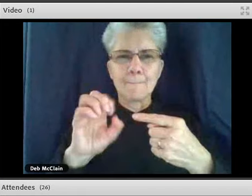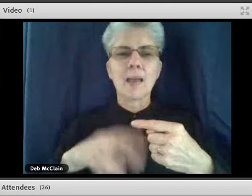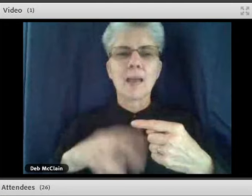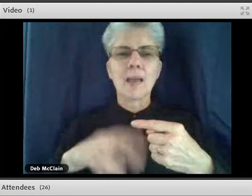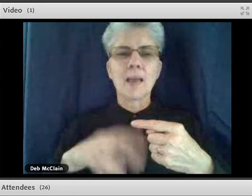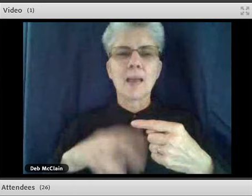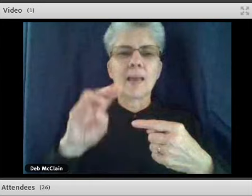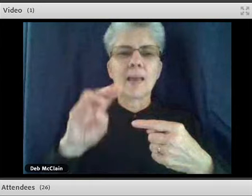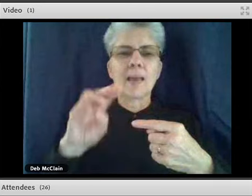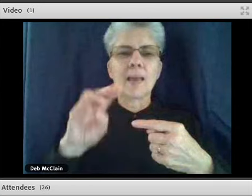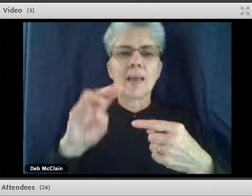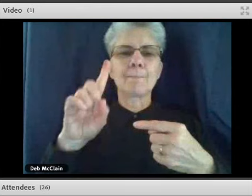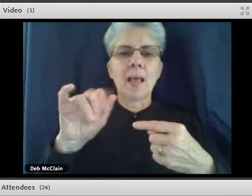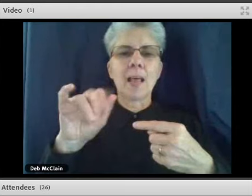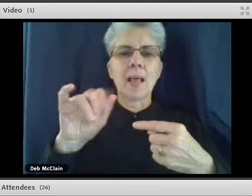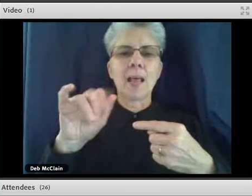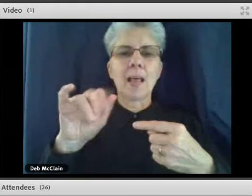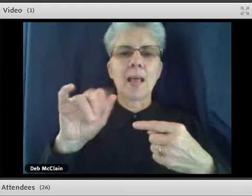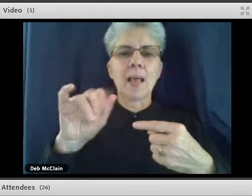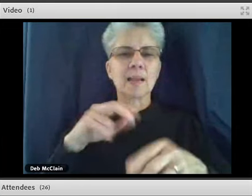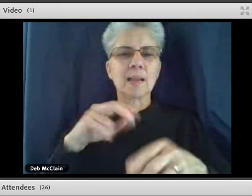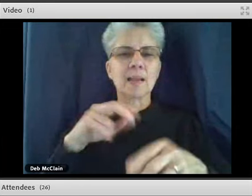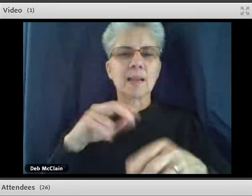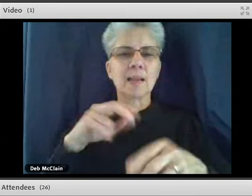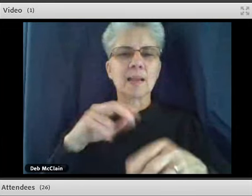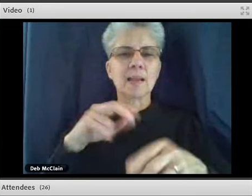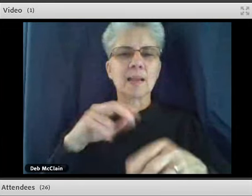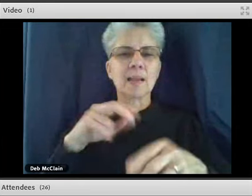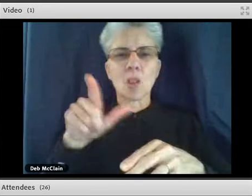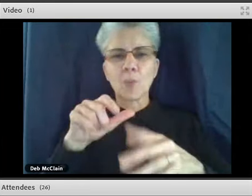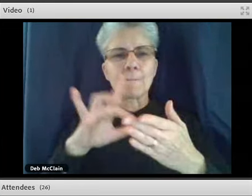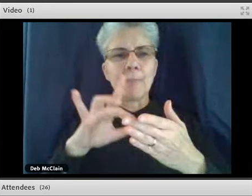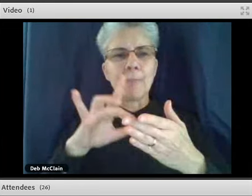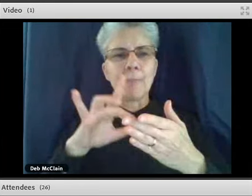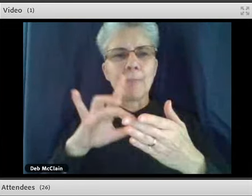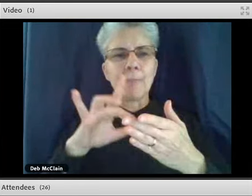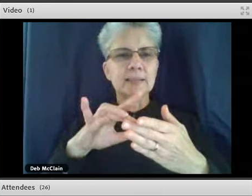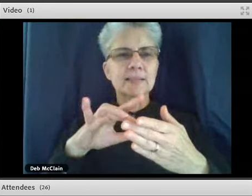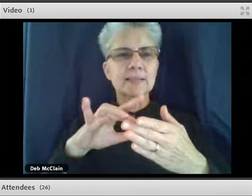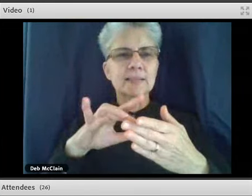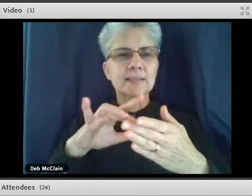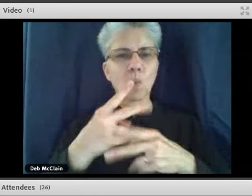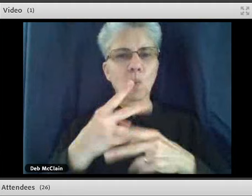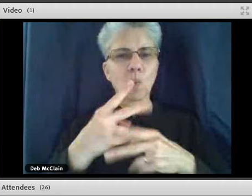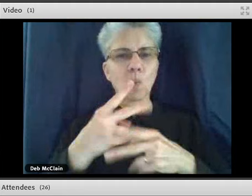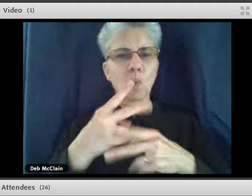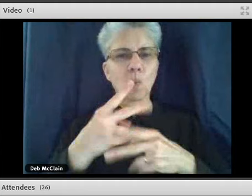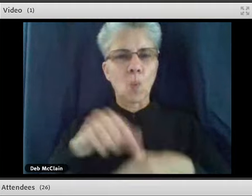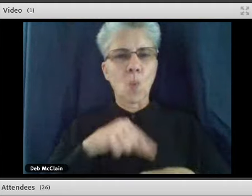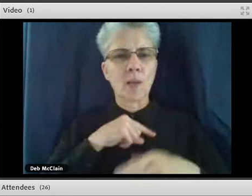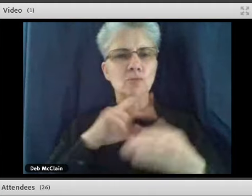Again, come back and look at this. Medline, Medline Plus, National Library of Medicine,